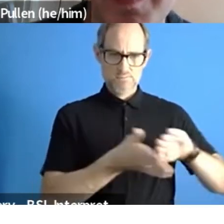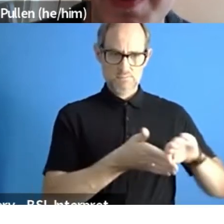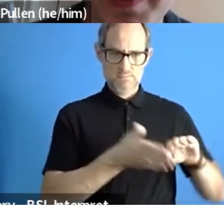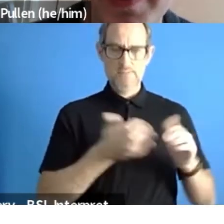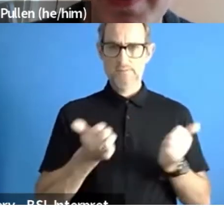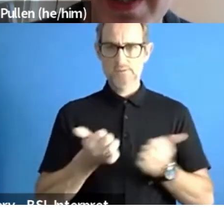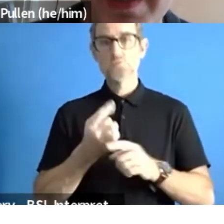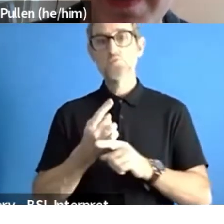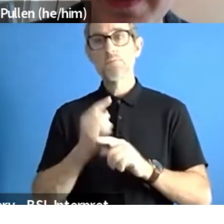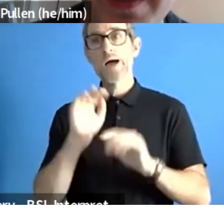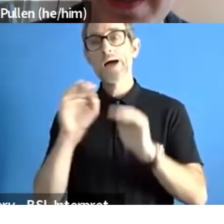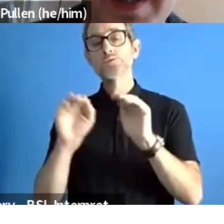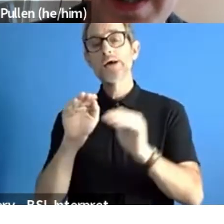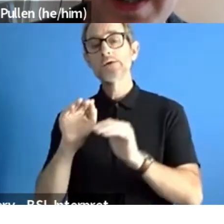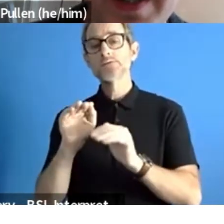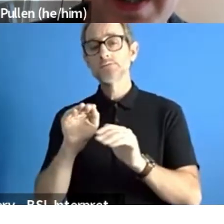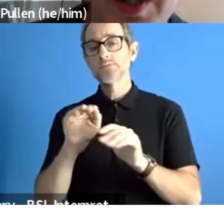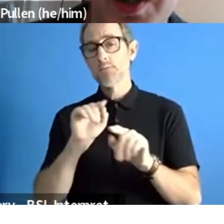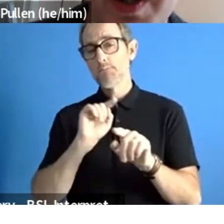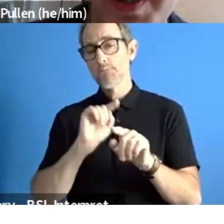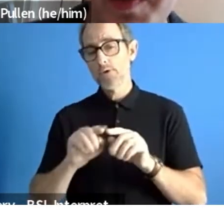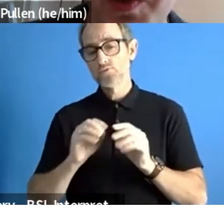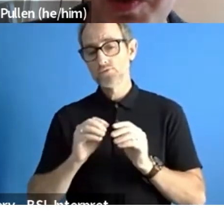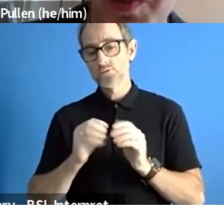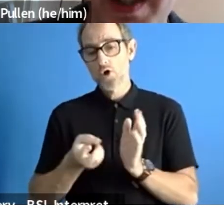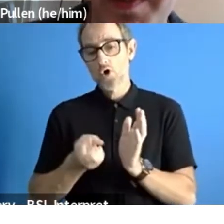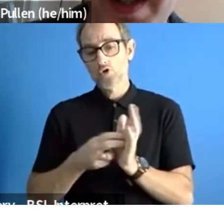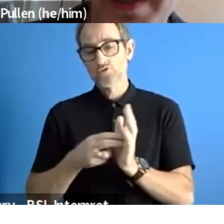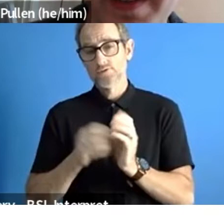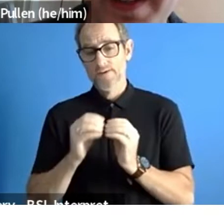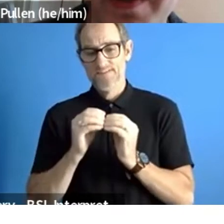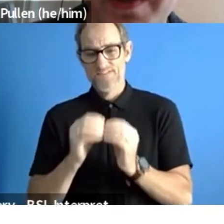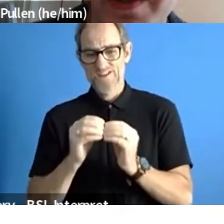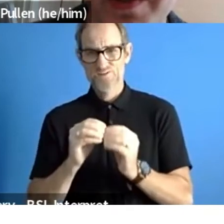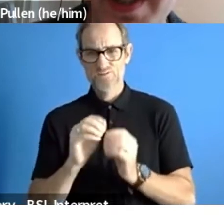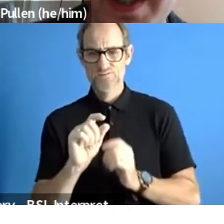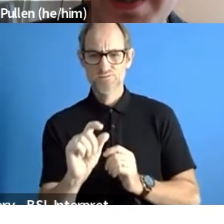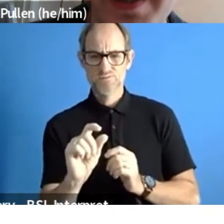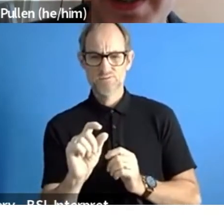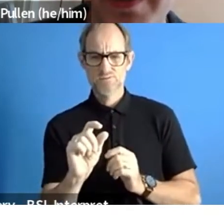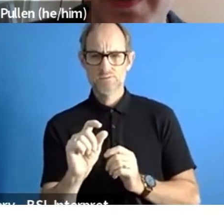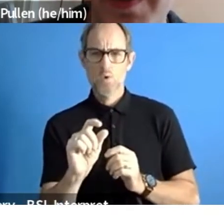value of most contracts are quite small when compared to the overall turnover